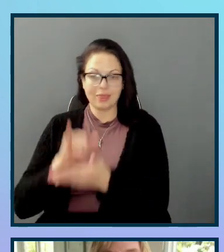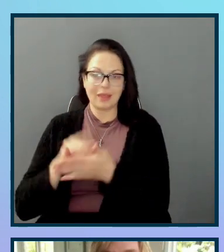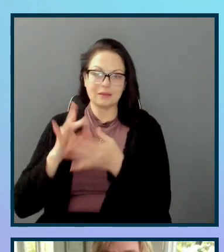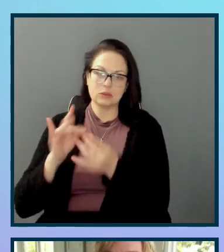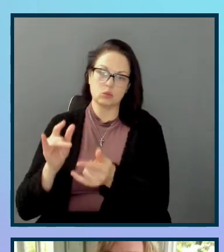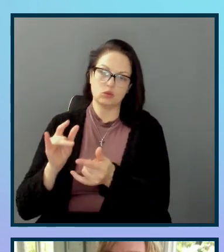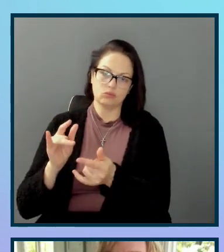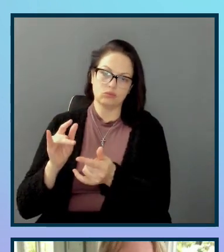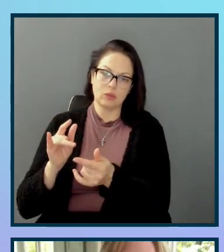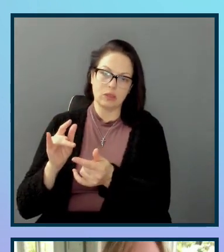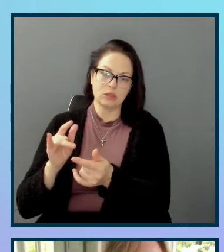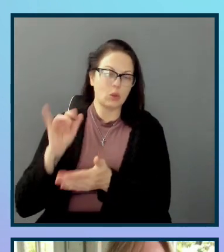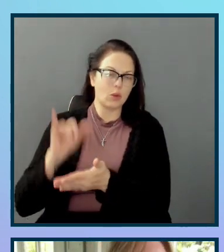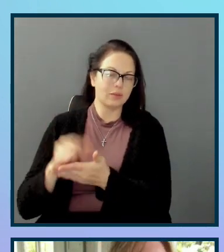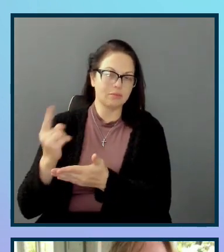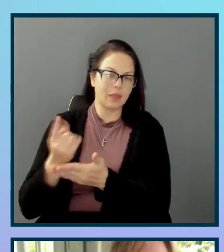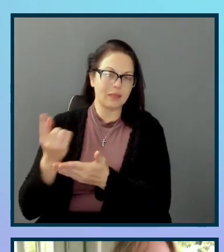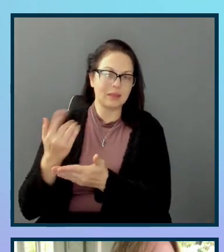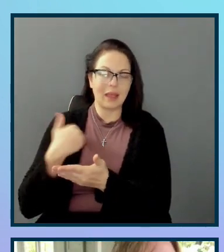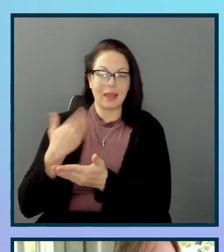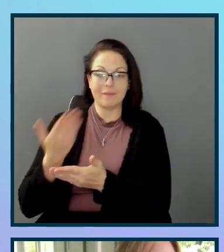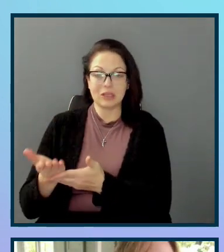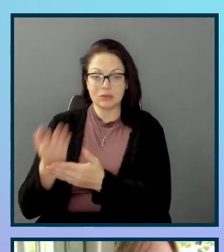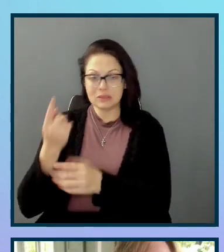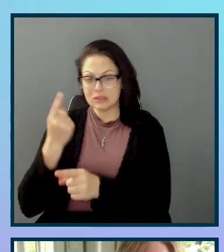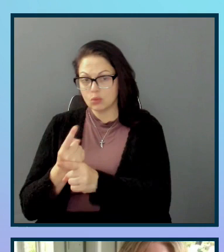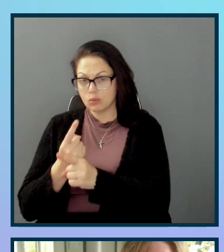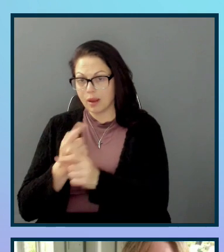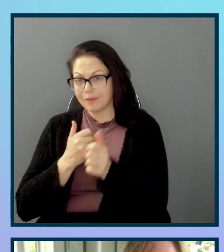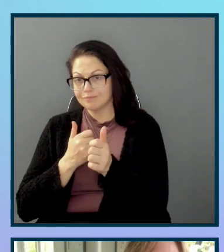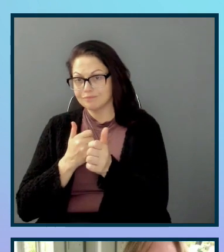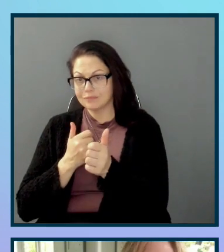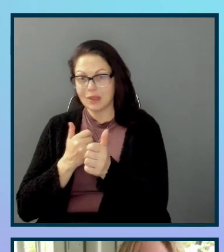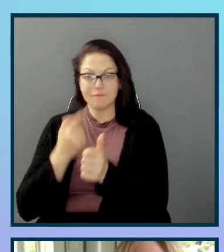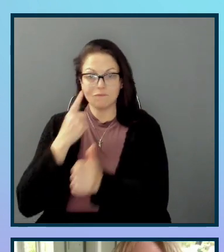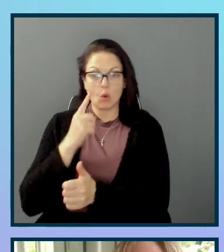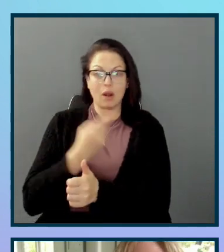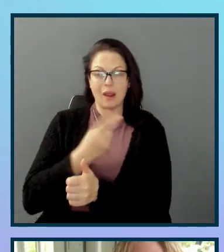So the thing I kind of have here is like, is this the right path for us to go on the compliance road